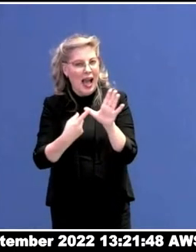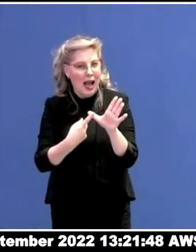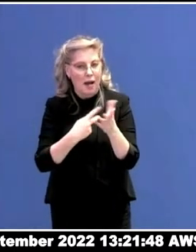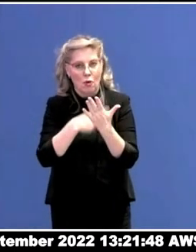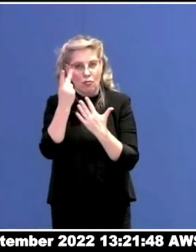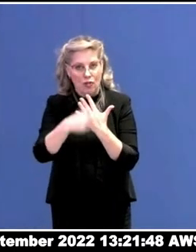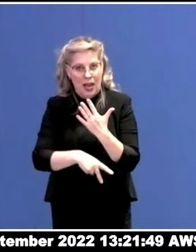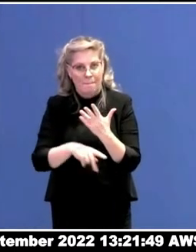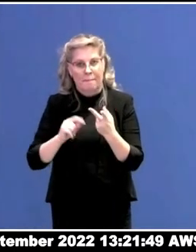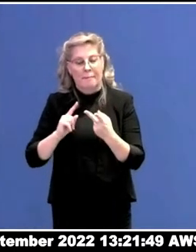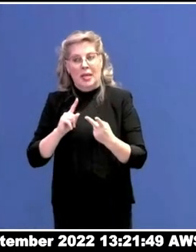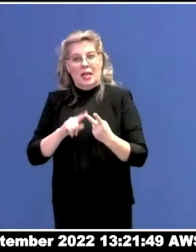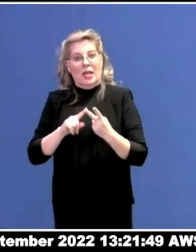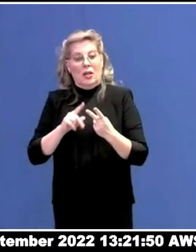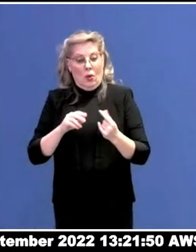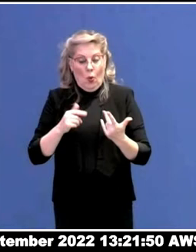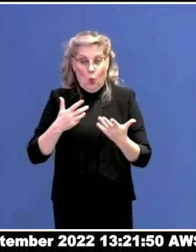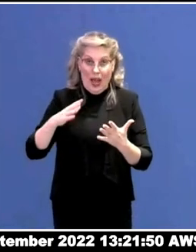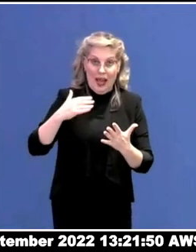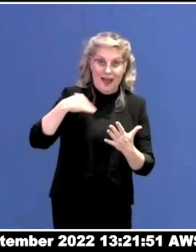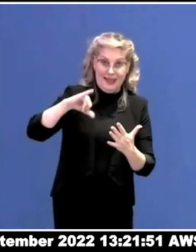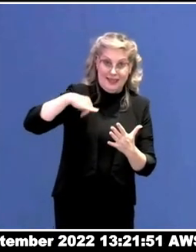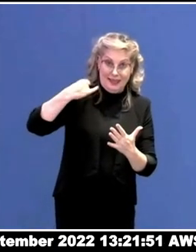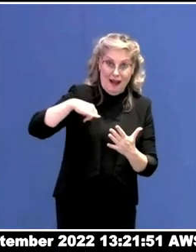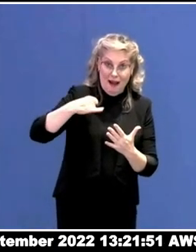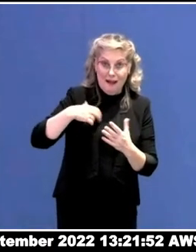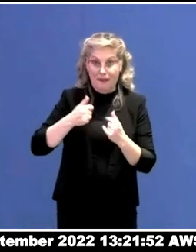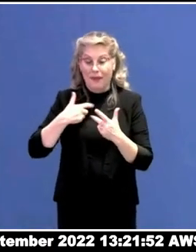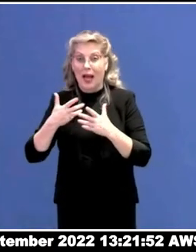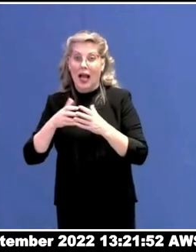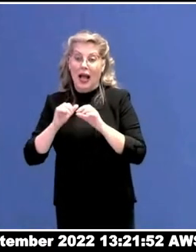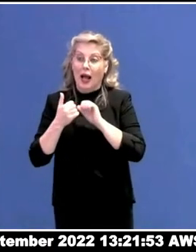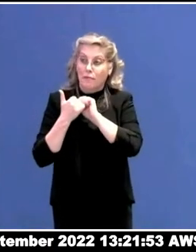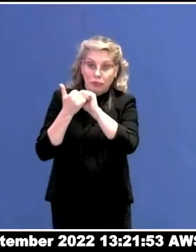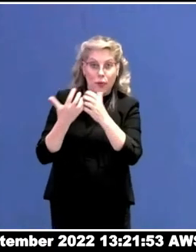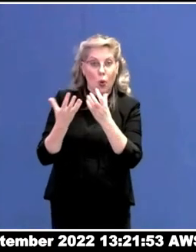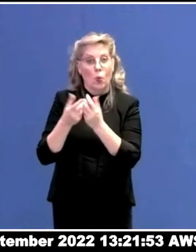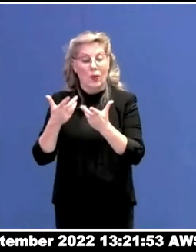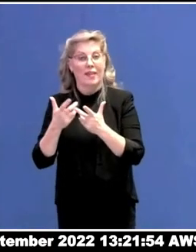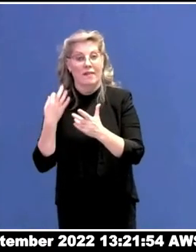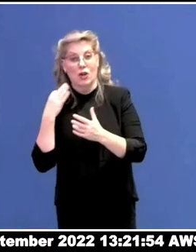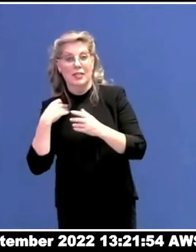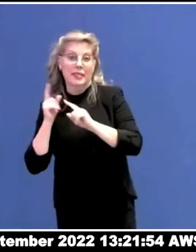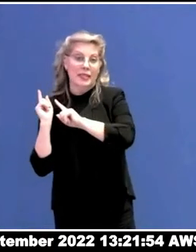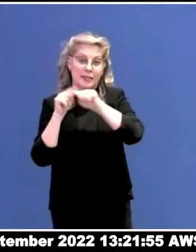organisation - that program. It's been highly successful. They run culturally-informed programs away on Country.